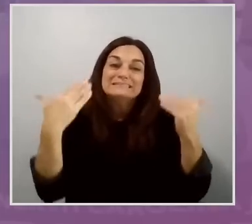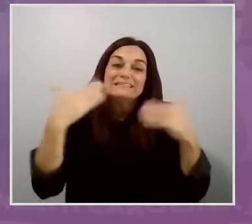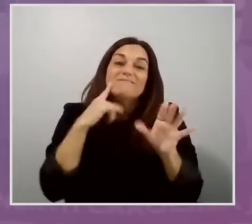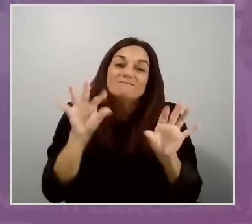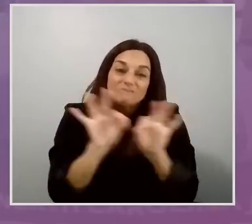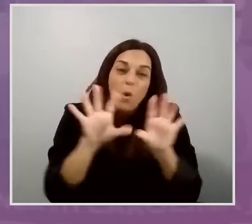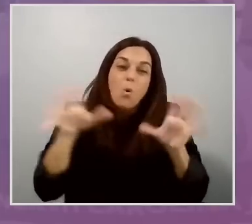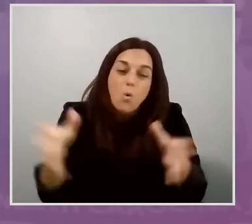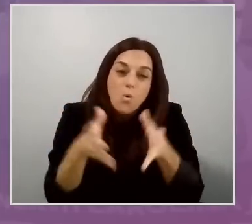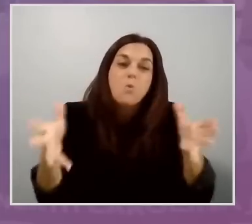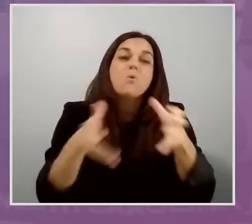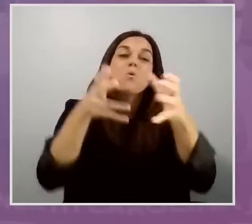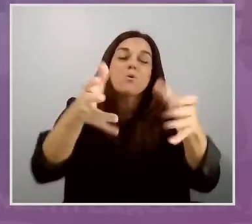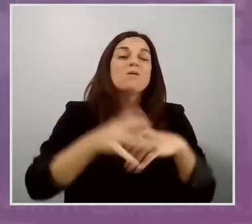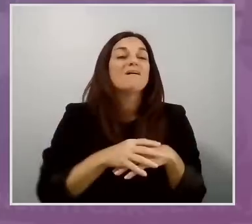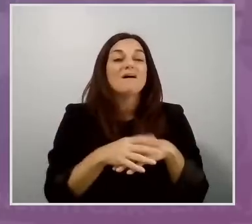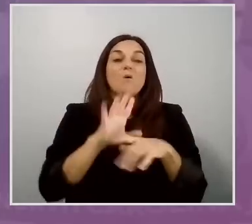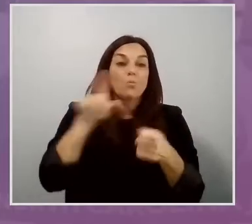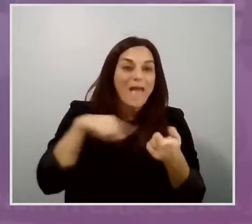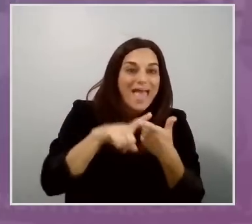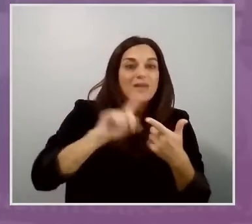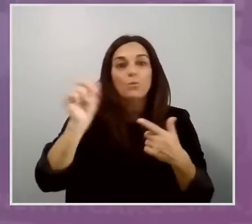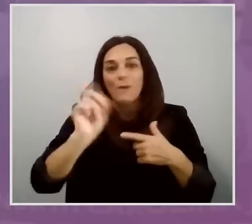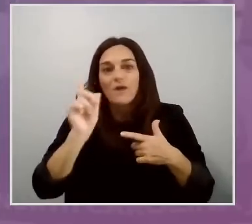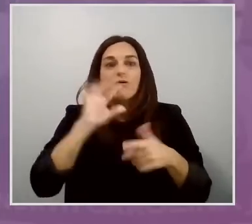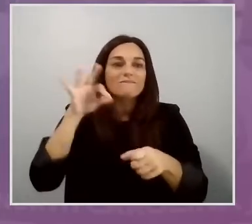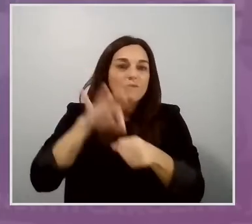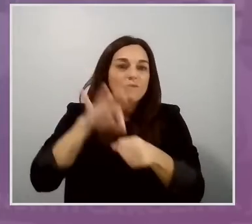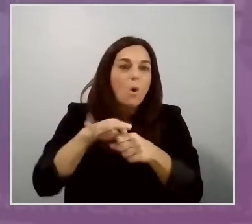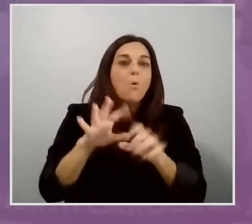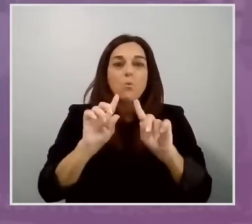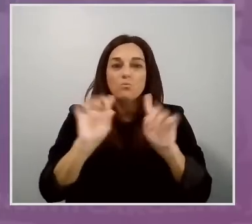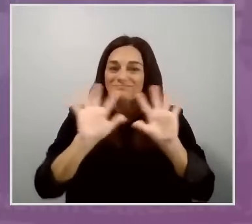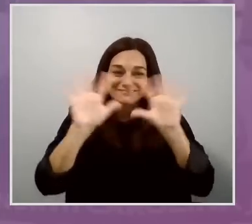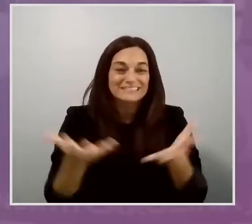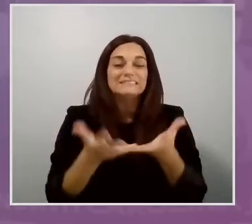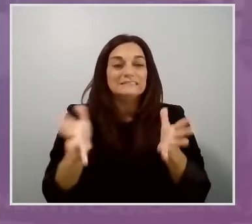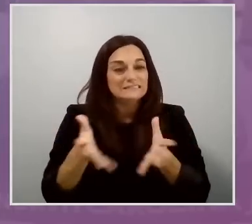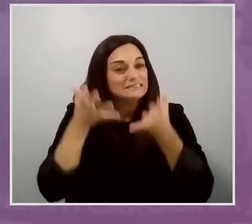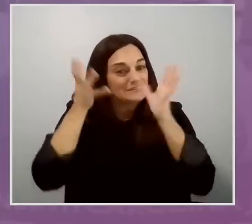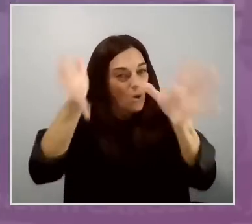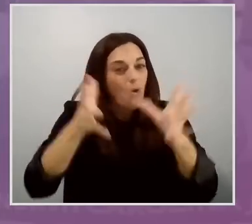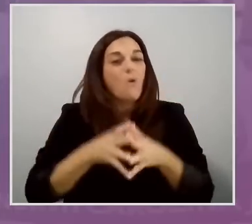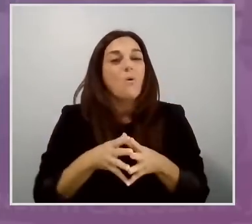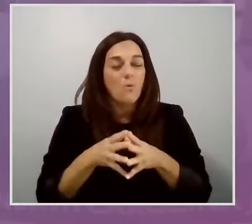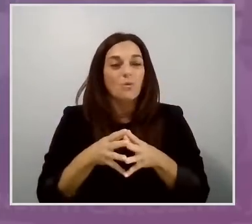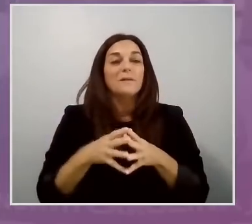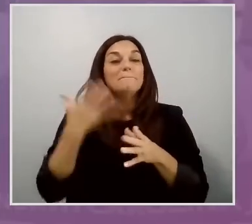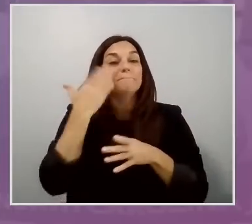FRIENDS AND YOUR FAMILIES TO MAKE A PLAN TO VOTE EARLY. FIGURE OUT WHERE YOU ARE GOING